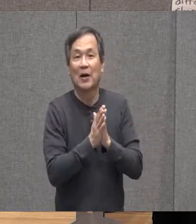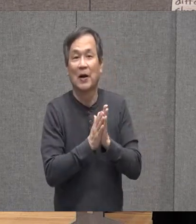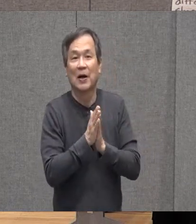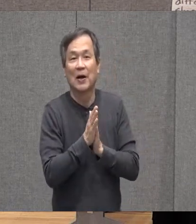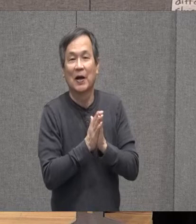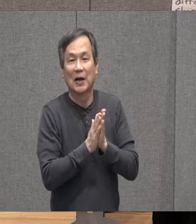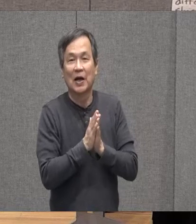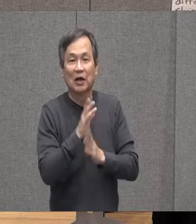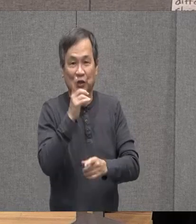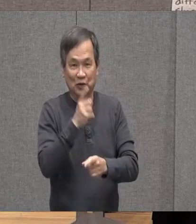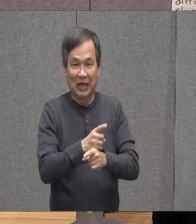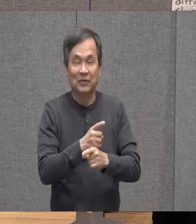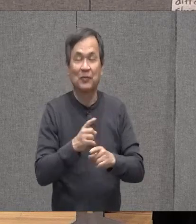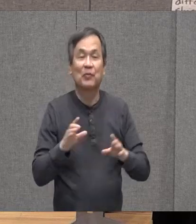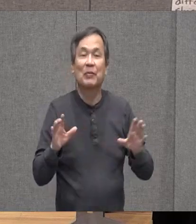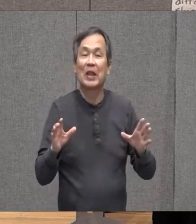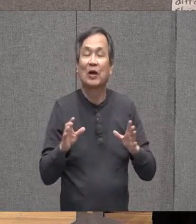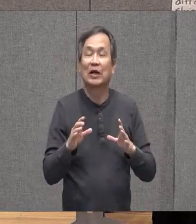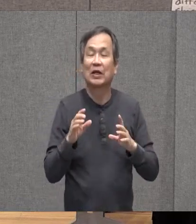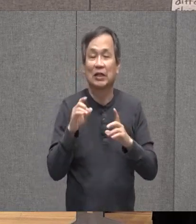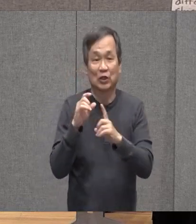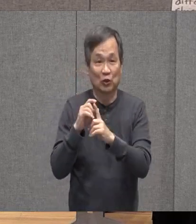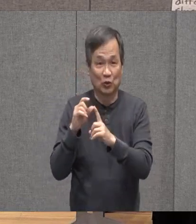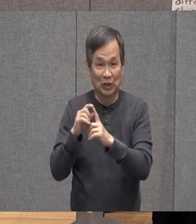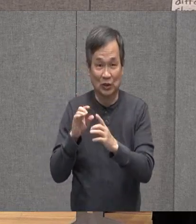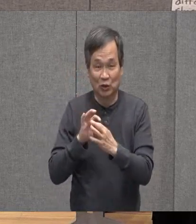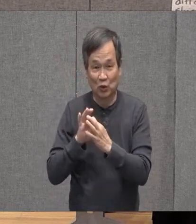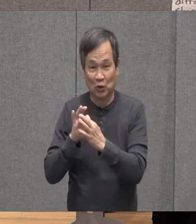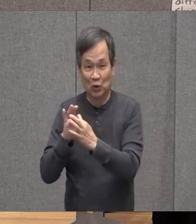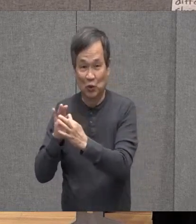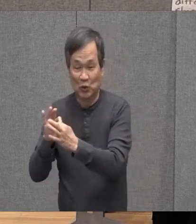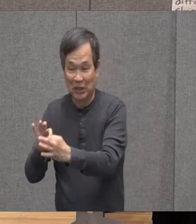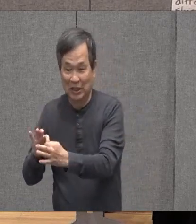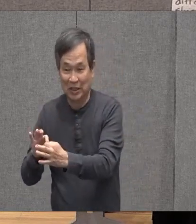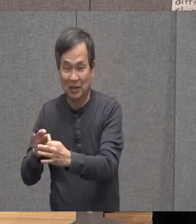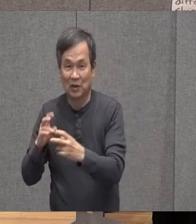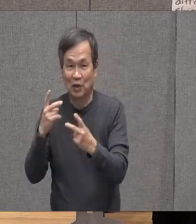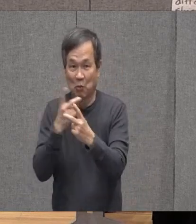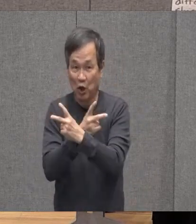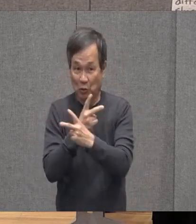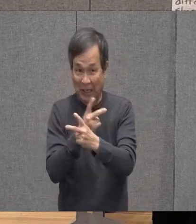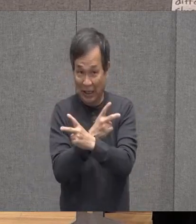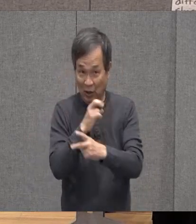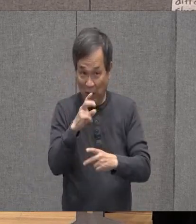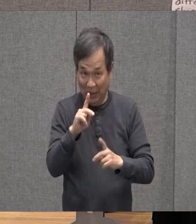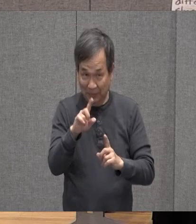Those are right side up, yes. So these words are gonna have to do with the idea of multiplication.